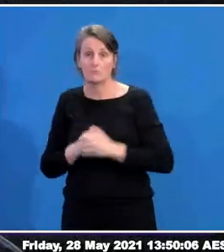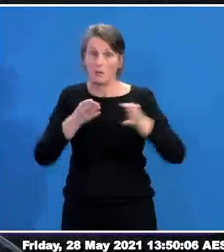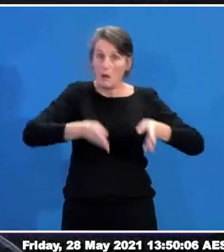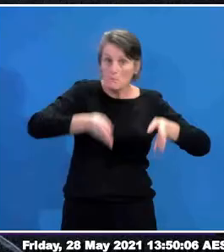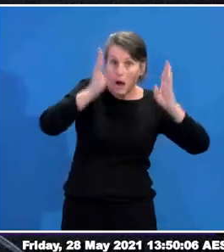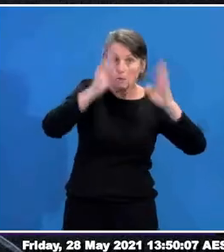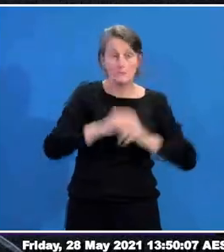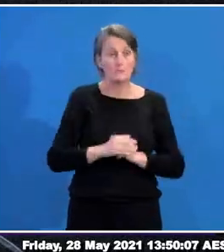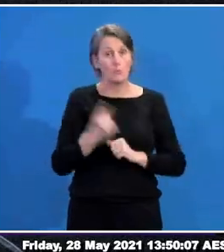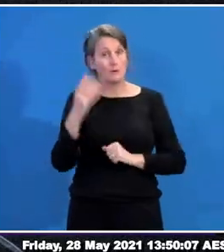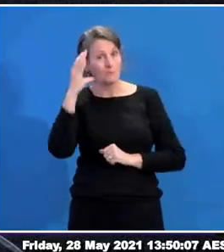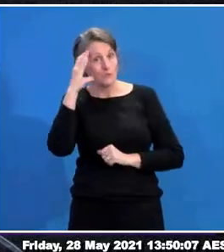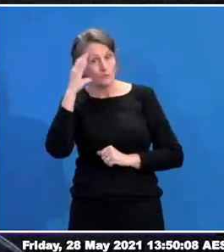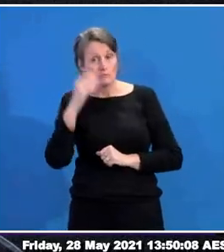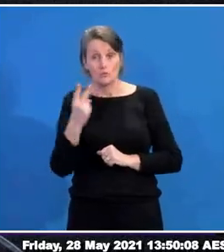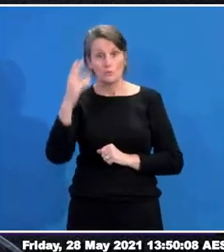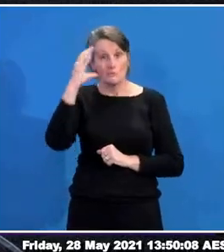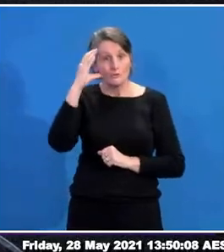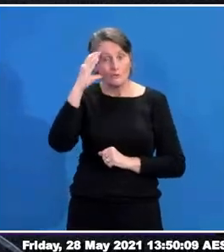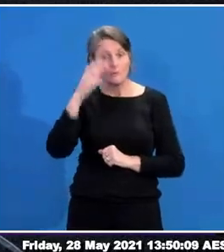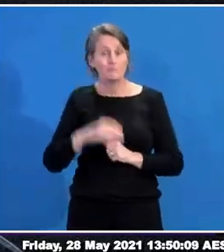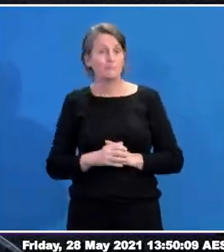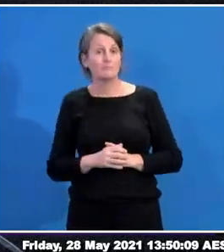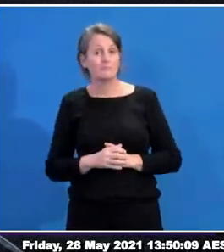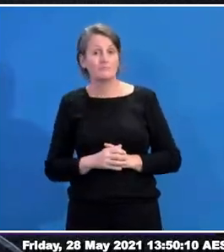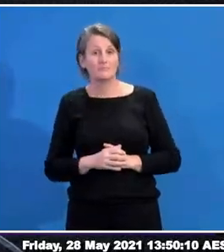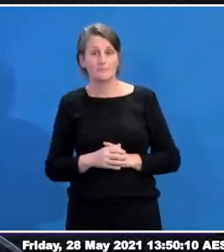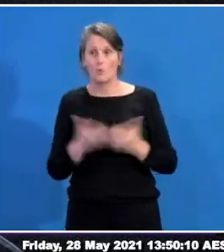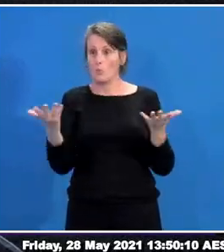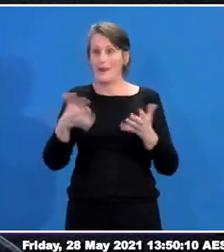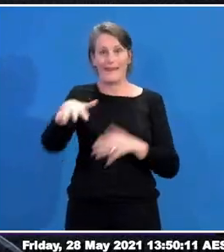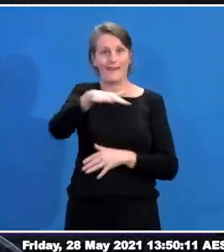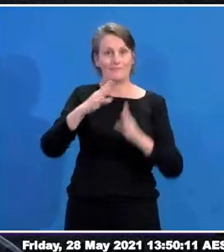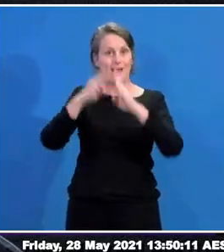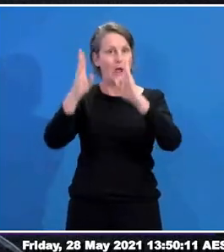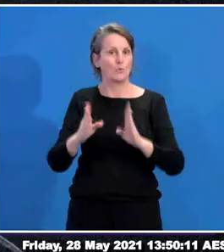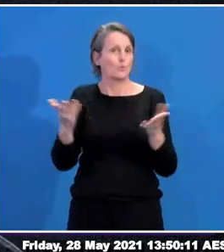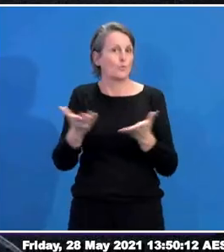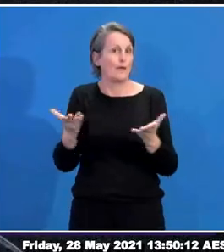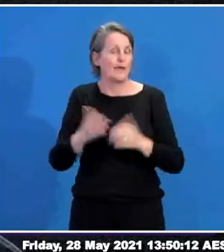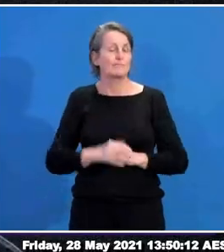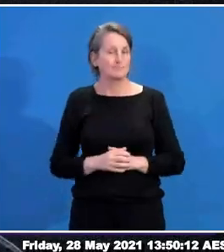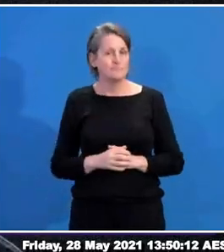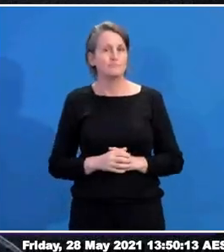it one bedroom, two bedroom, three bedroom, and where the location of that property or house would be.